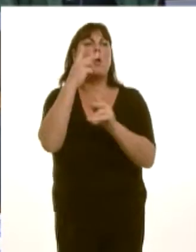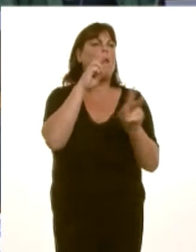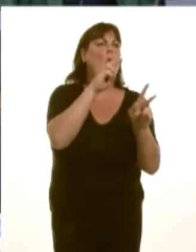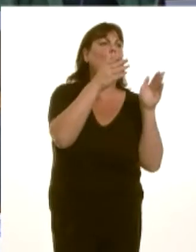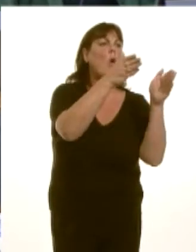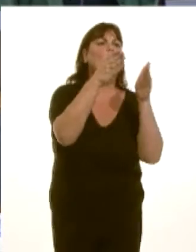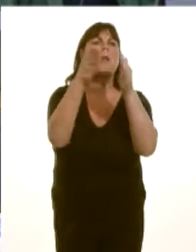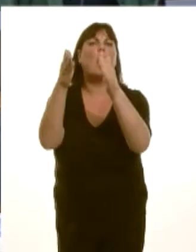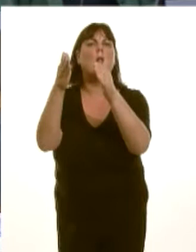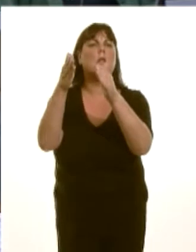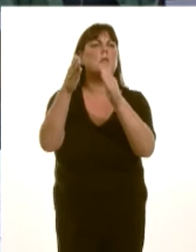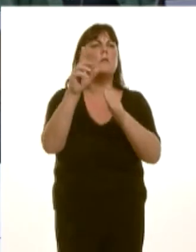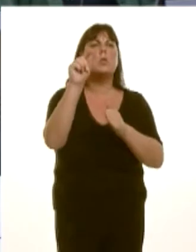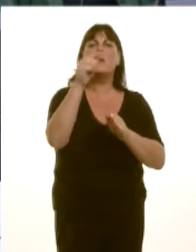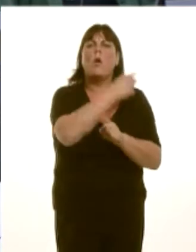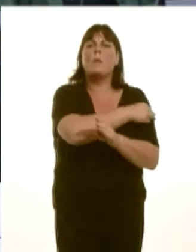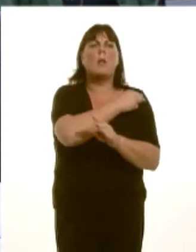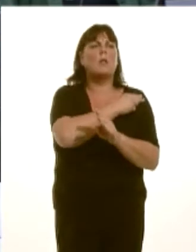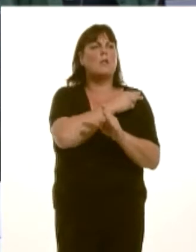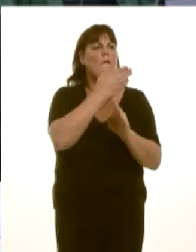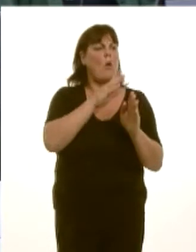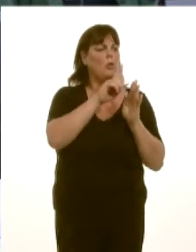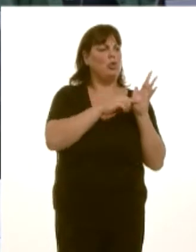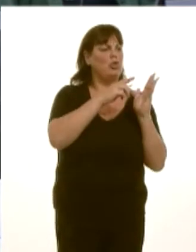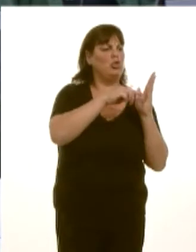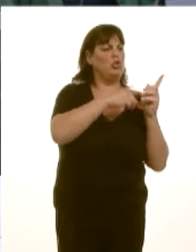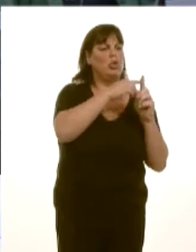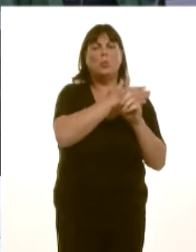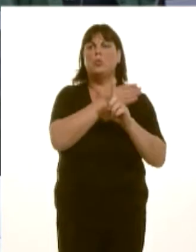across Wales were visited between 15 June and 30 July.